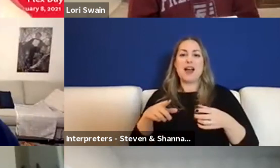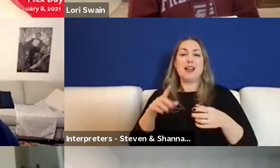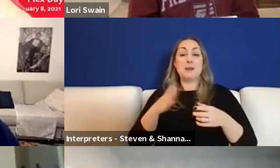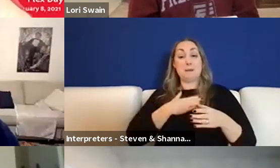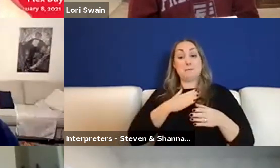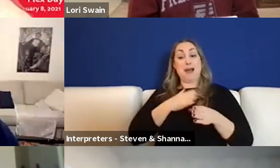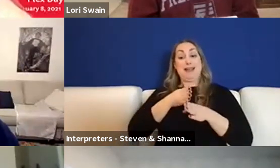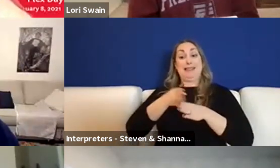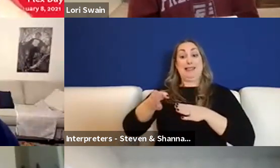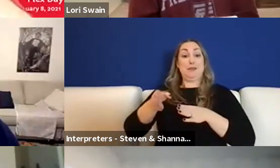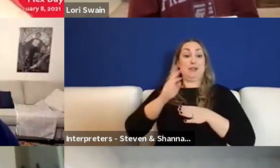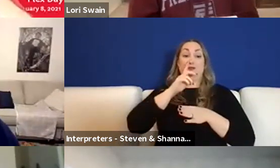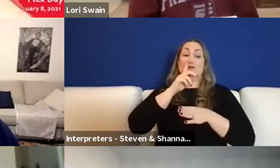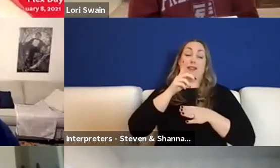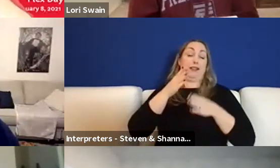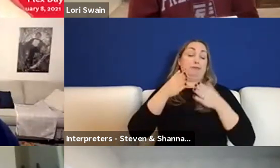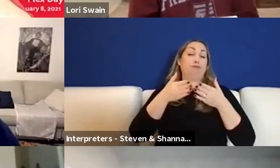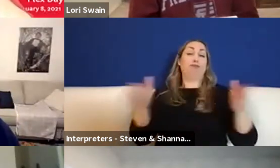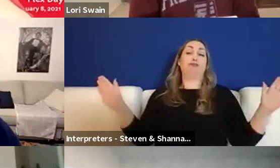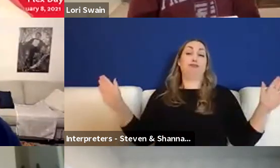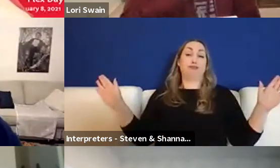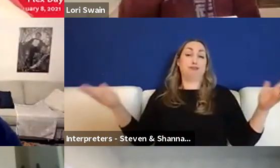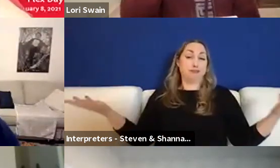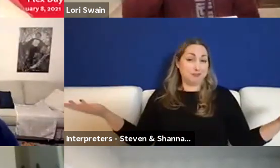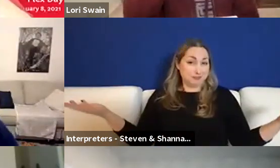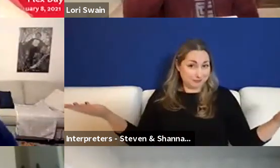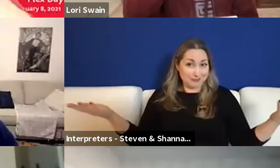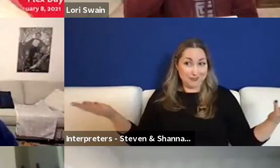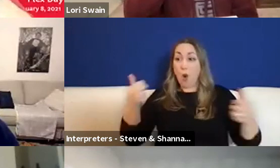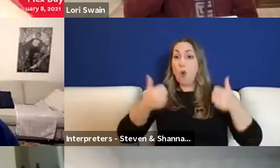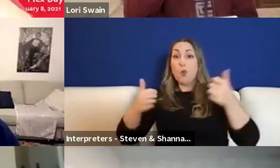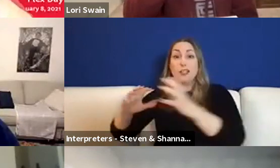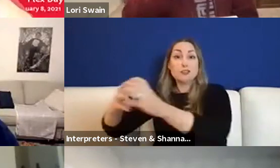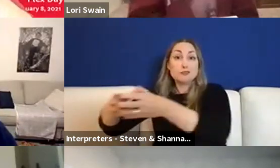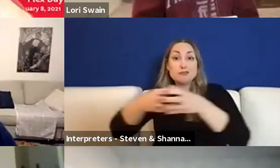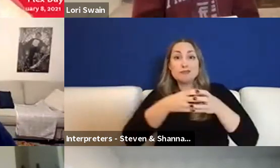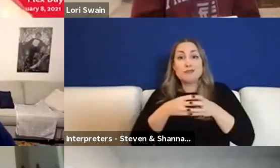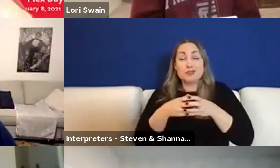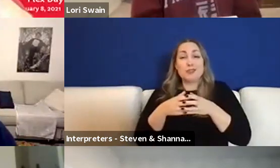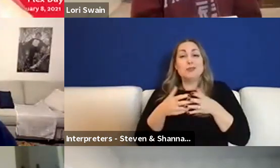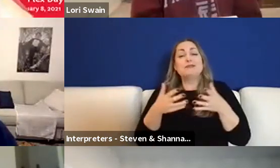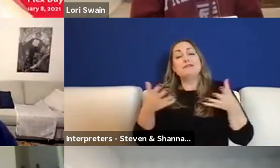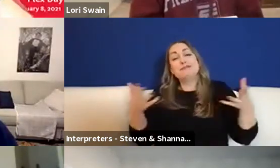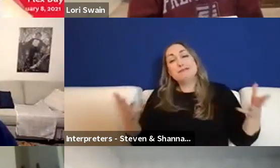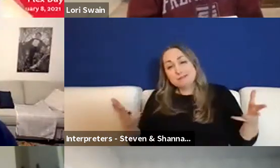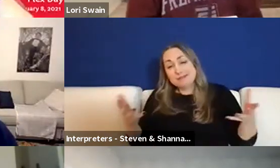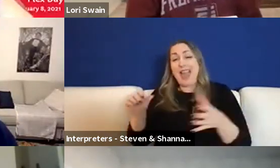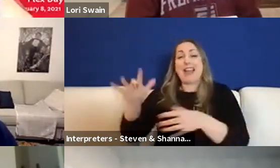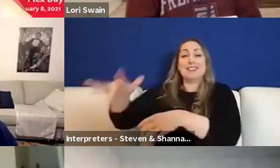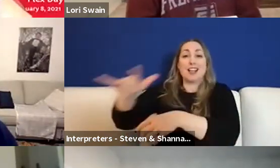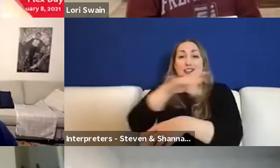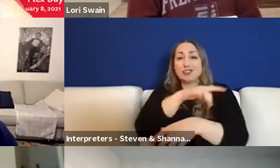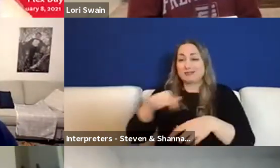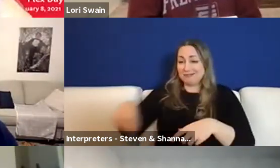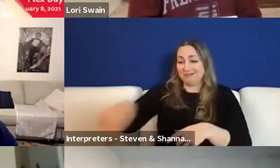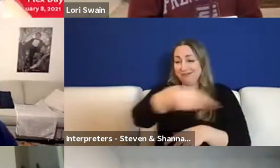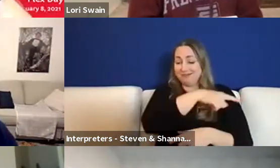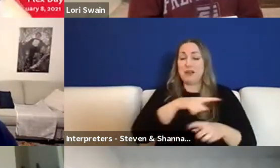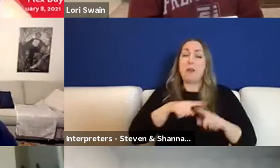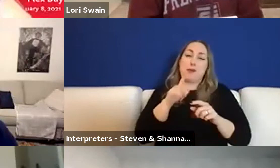belongs nowhere. So it's kind of in and of itself, but it also belongs everywhere else. So it's, it's, it doesn't almost doesn't